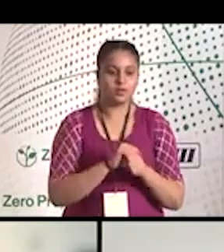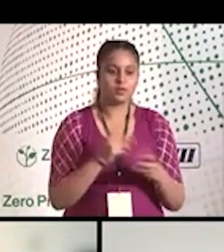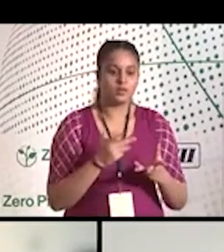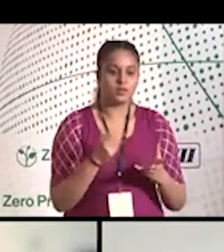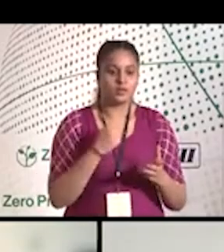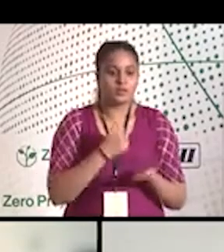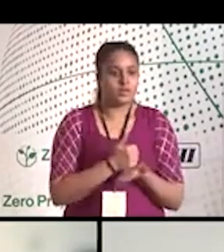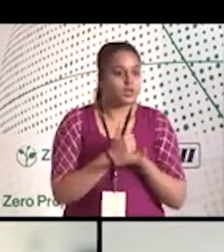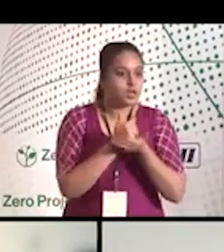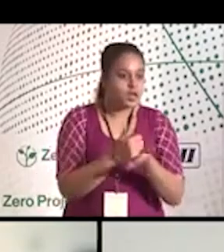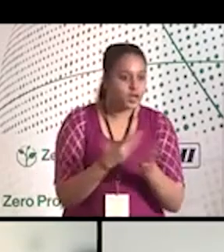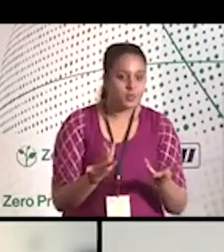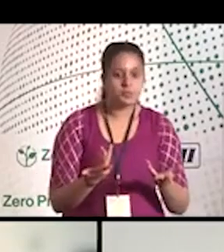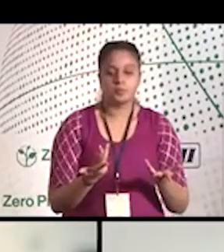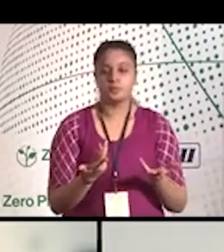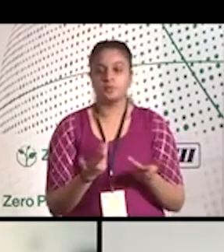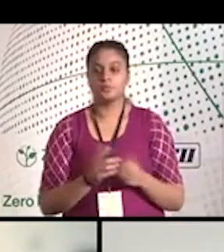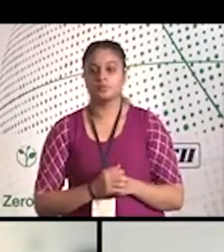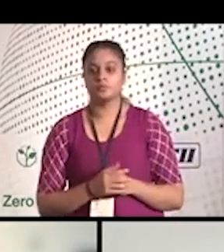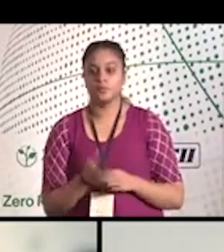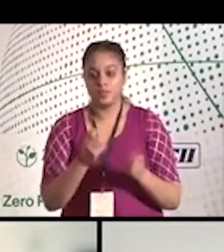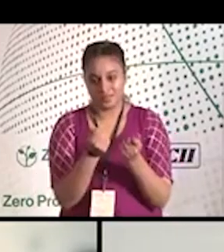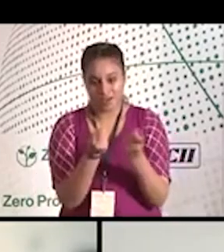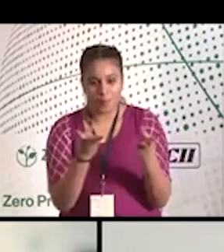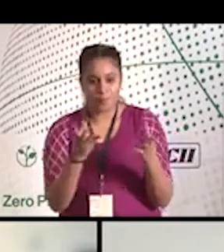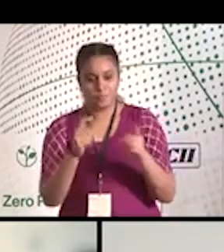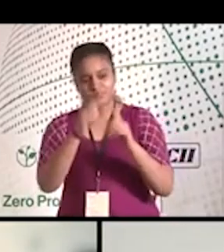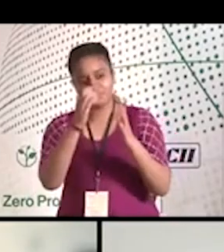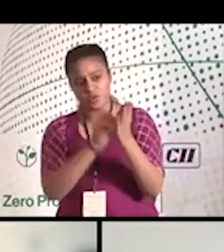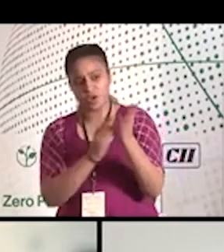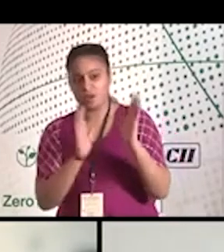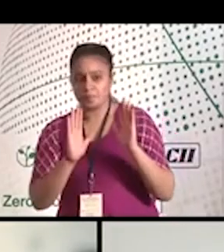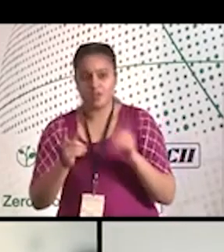And that's you know, a number of programs that are go we now have about